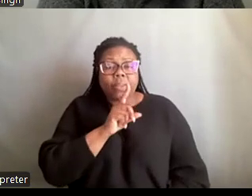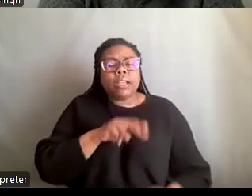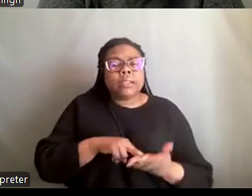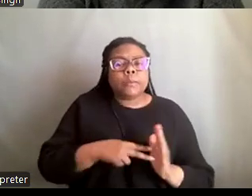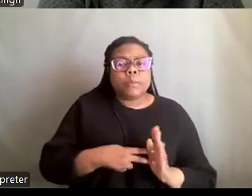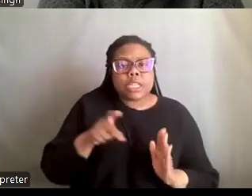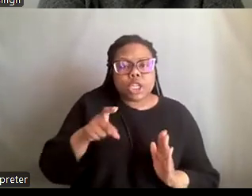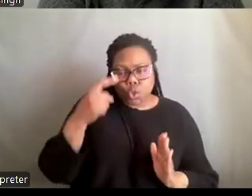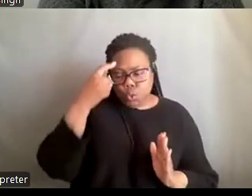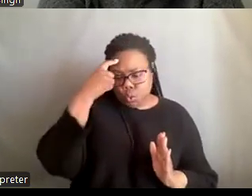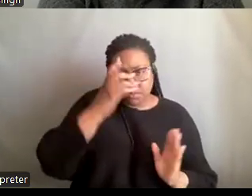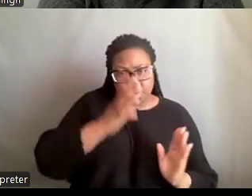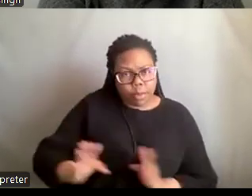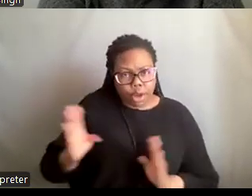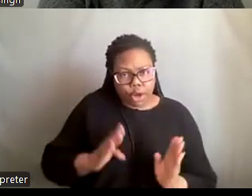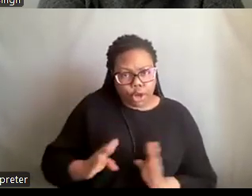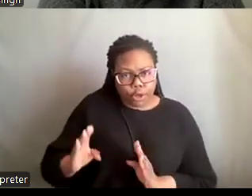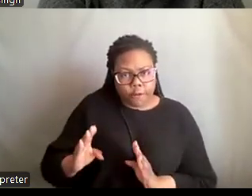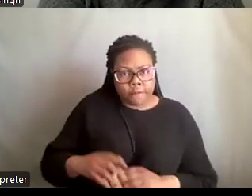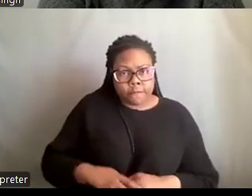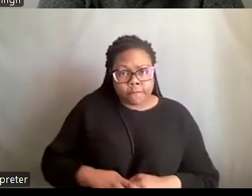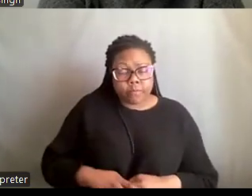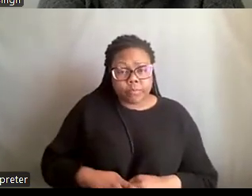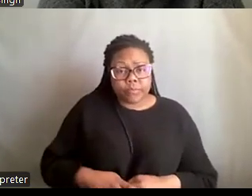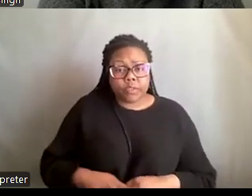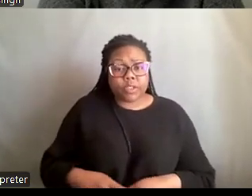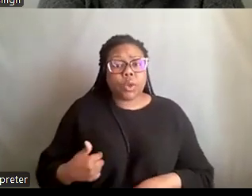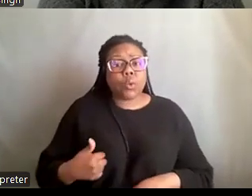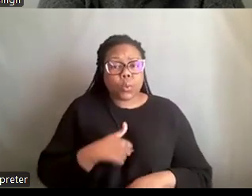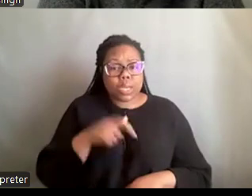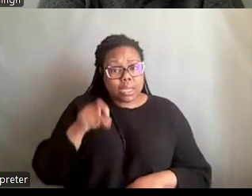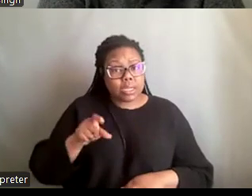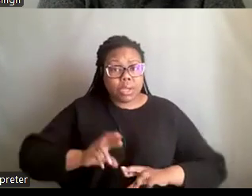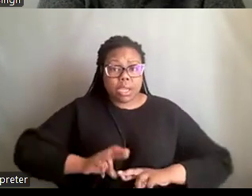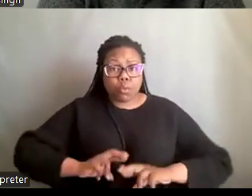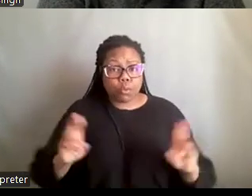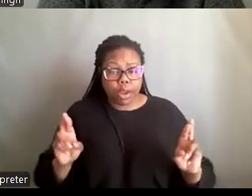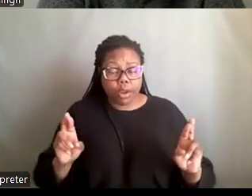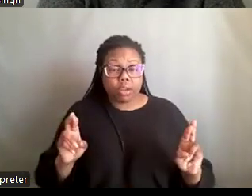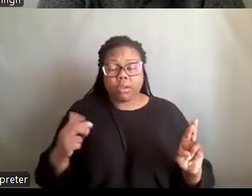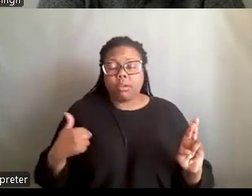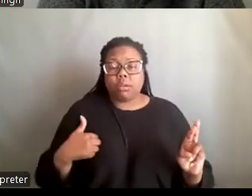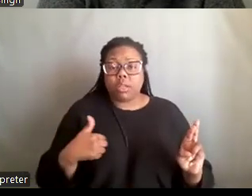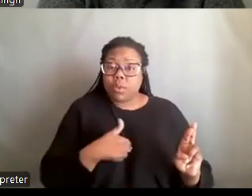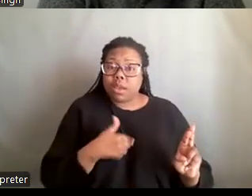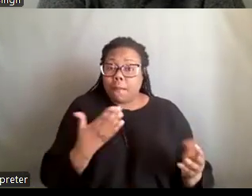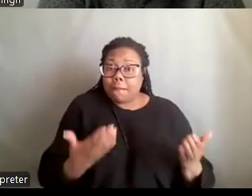organizing or anything like that. It means you've got to be prepared for it. It means we got to be prepared for the